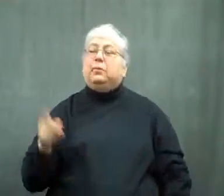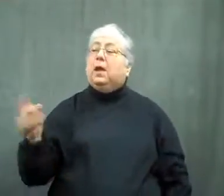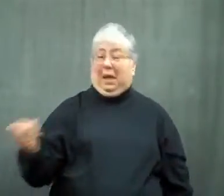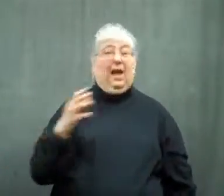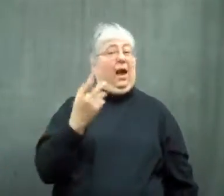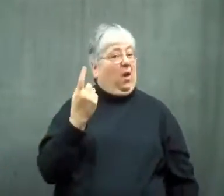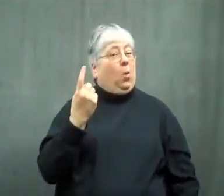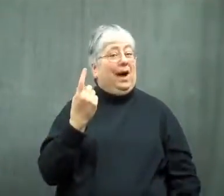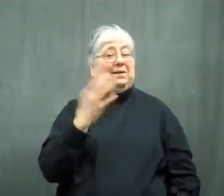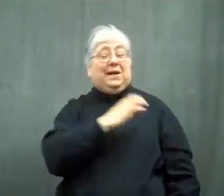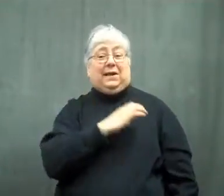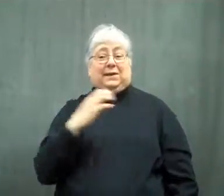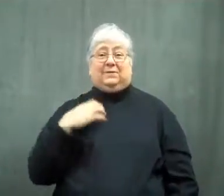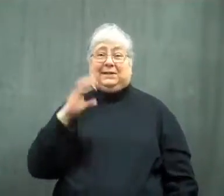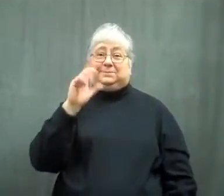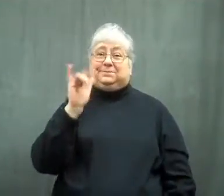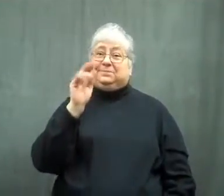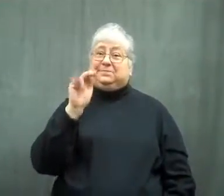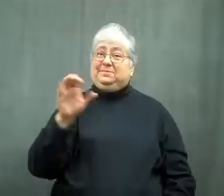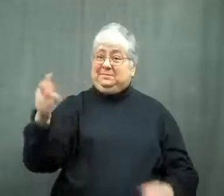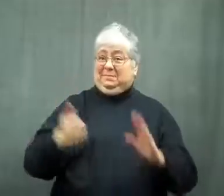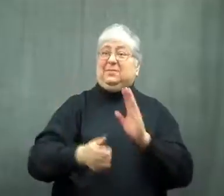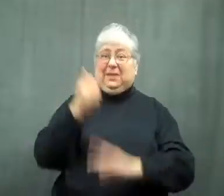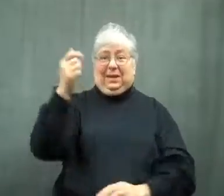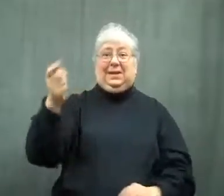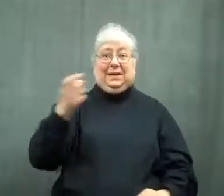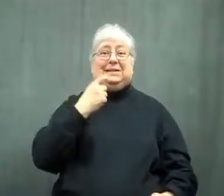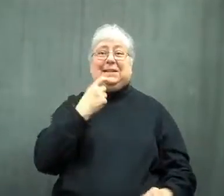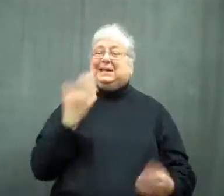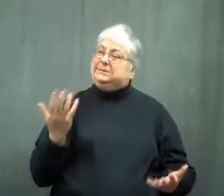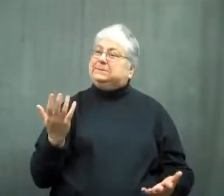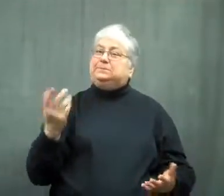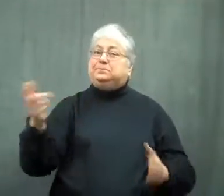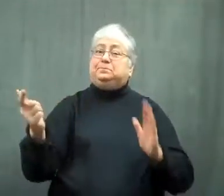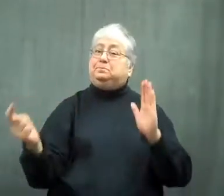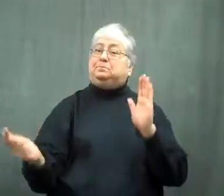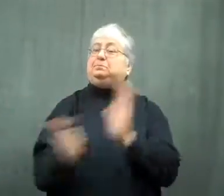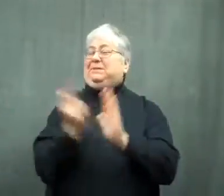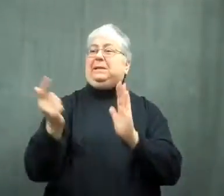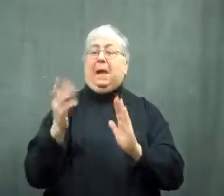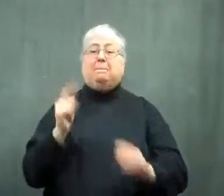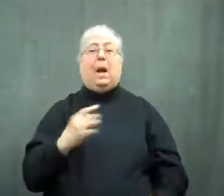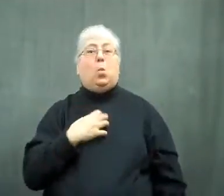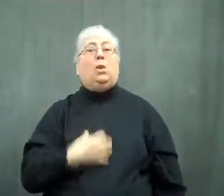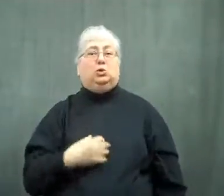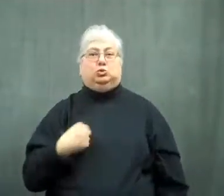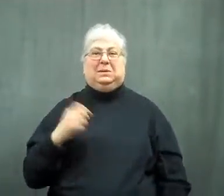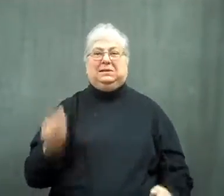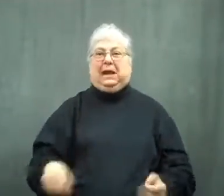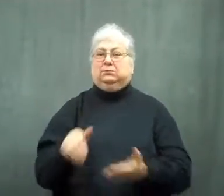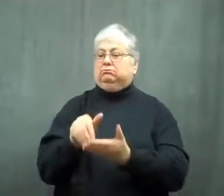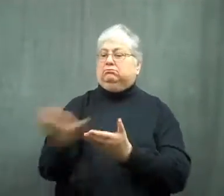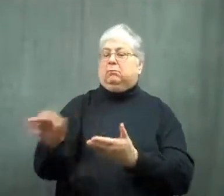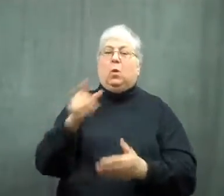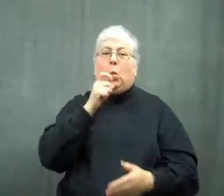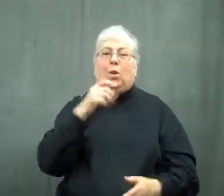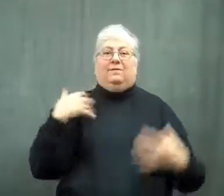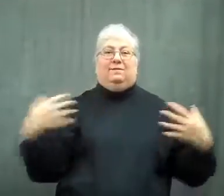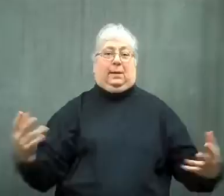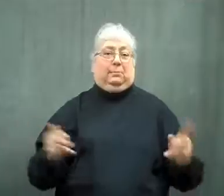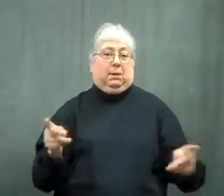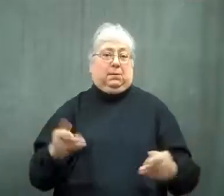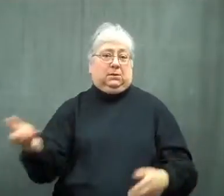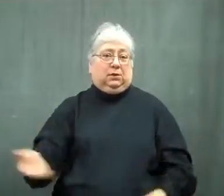The director of the Cleveland Clinic did say he wished it were legal to refuse to hire fat people.